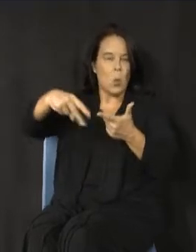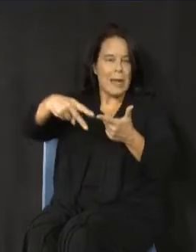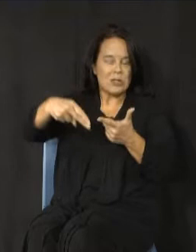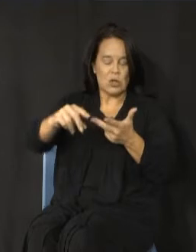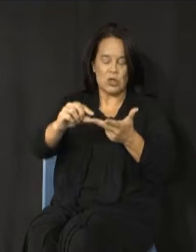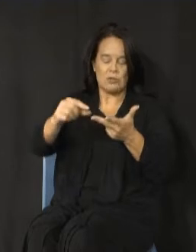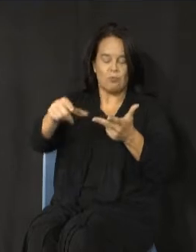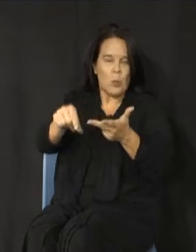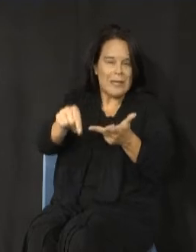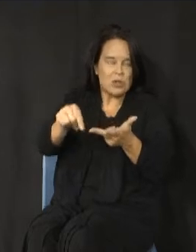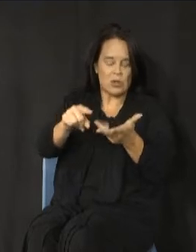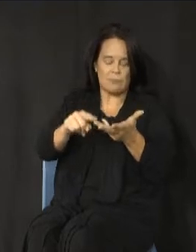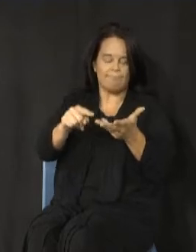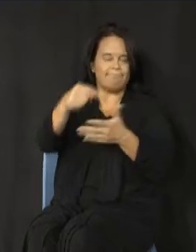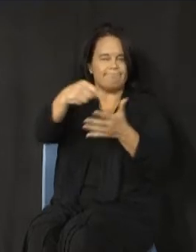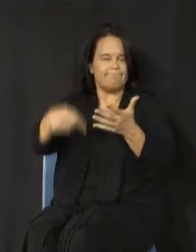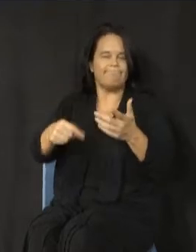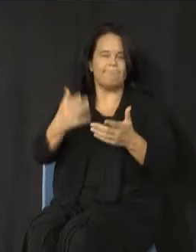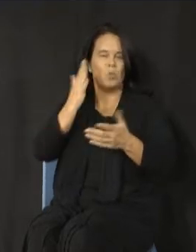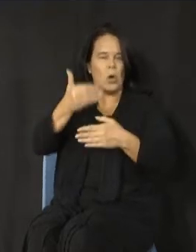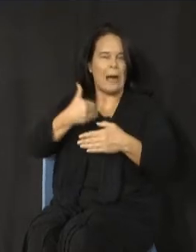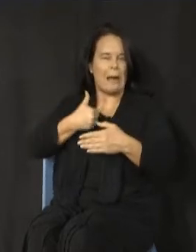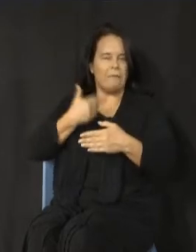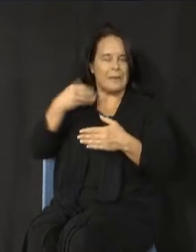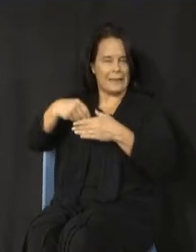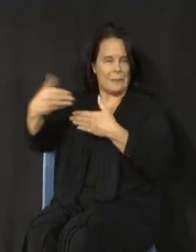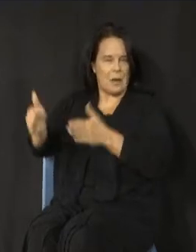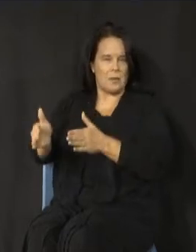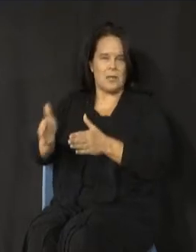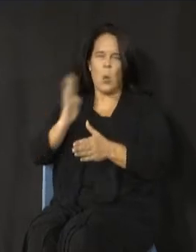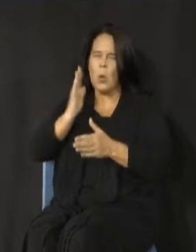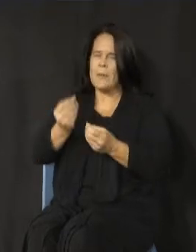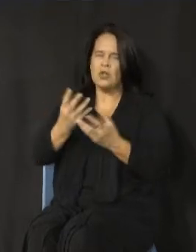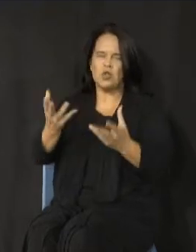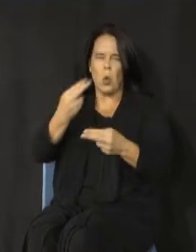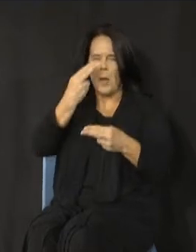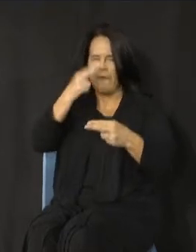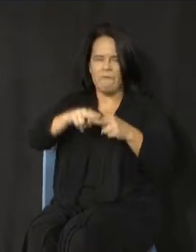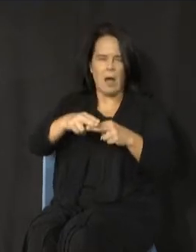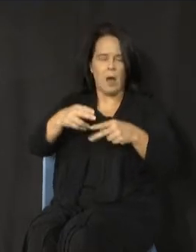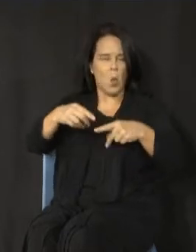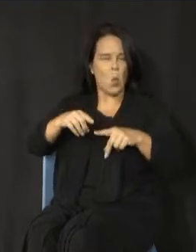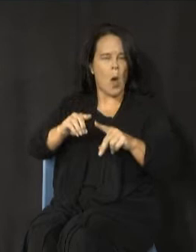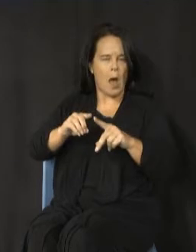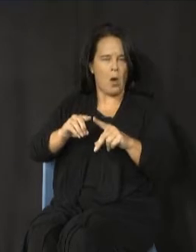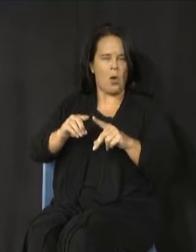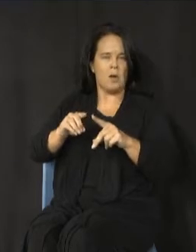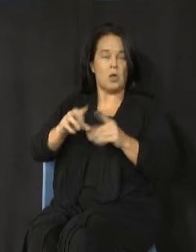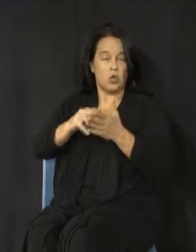This is going to be so much fun as your child learns while dissecting this pellet during class.